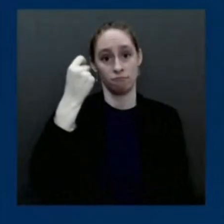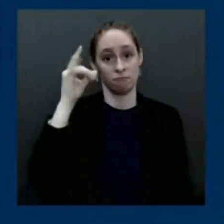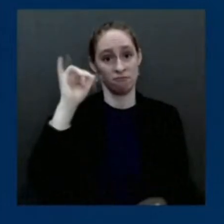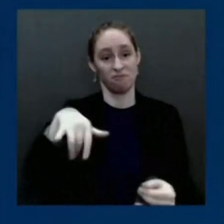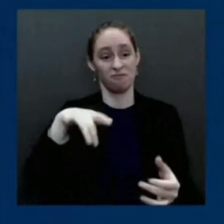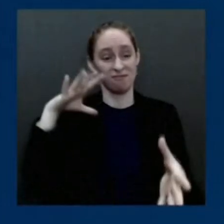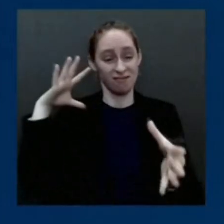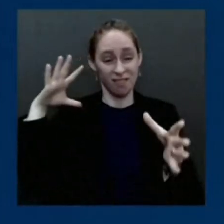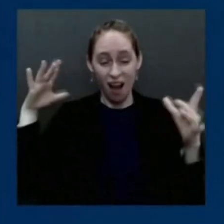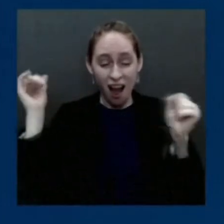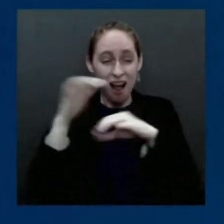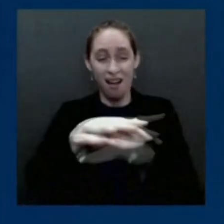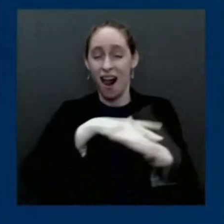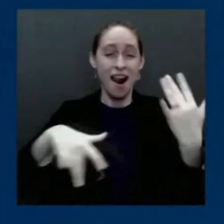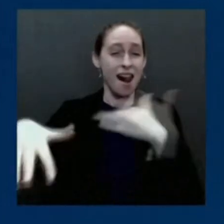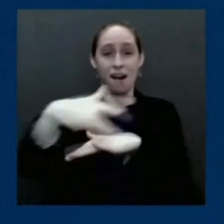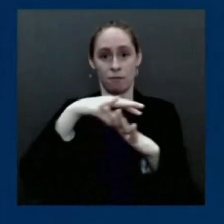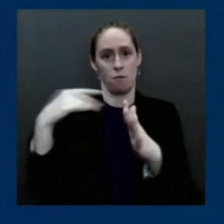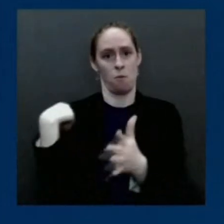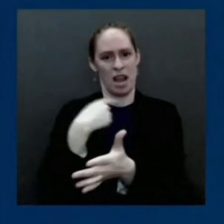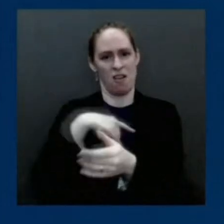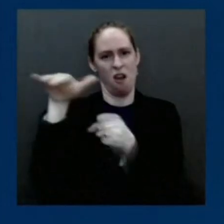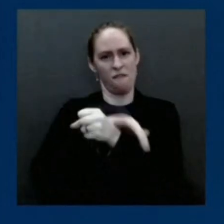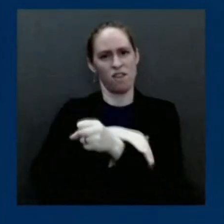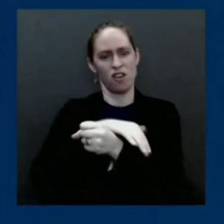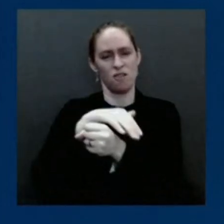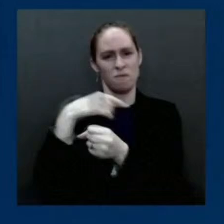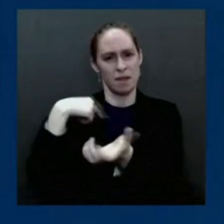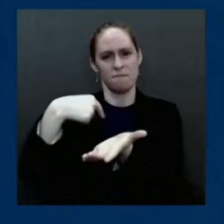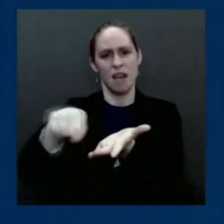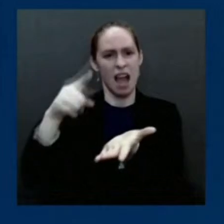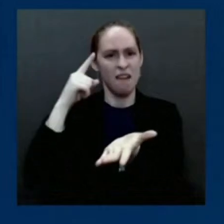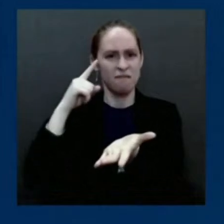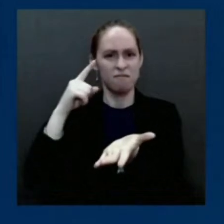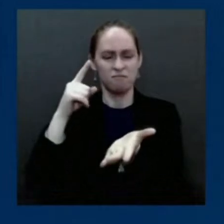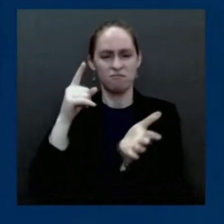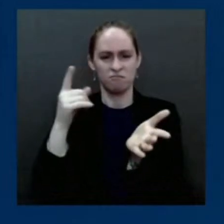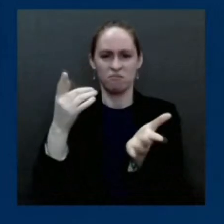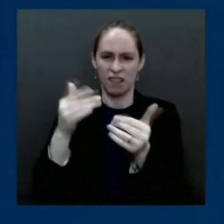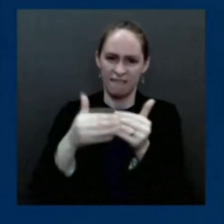ADDITIONALLY WE HAVE DIRECTLY